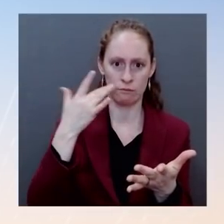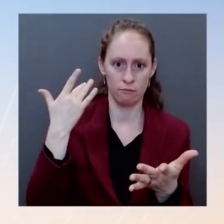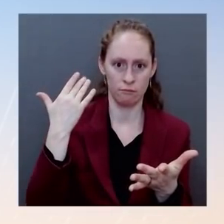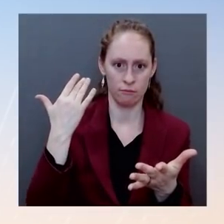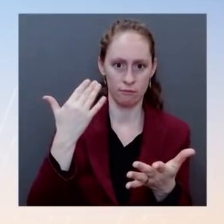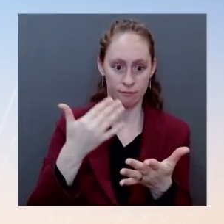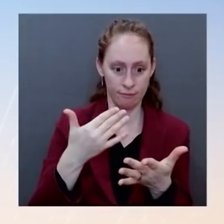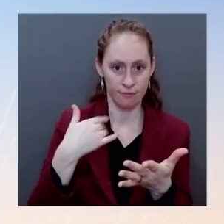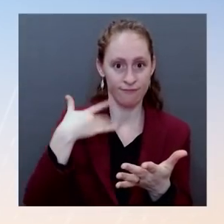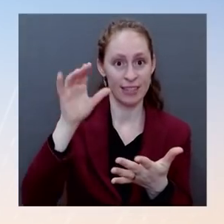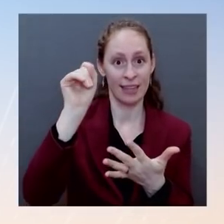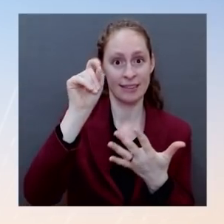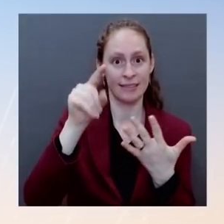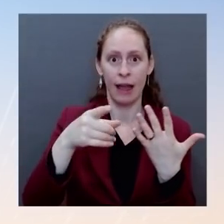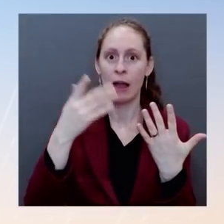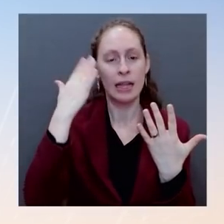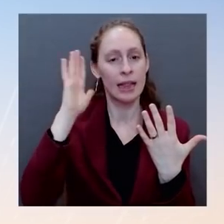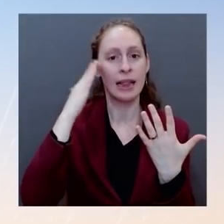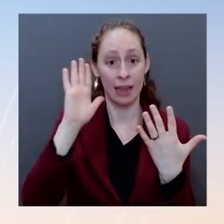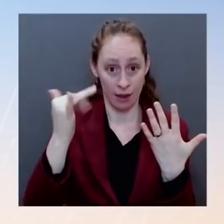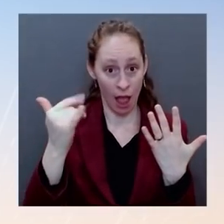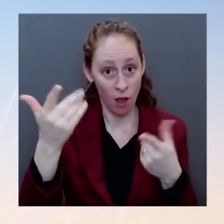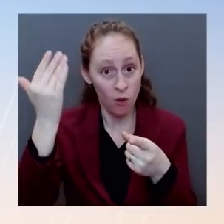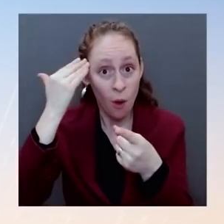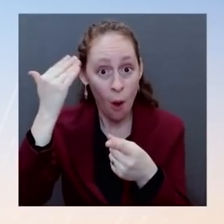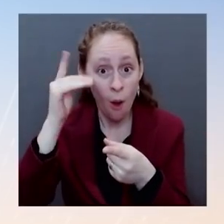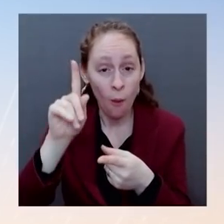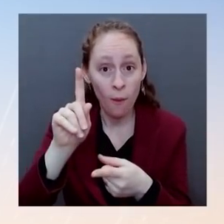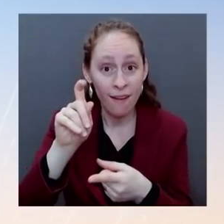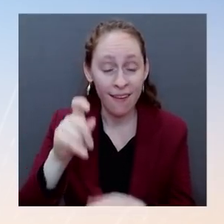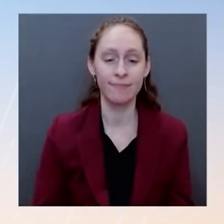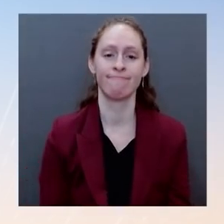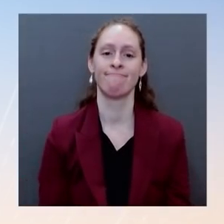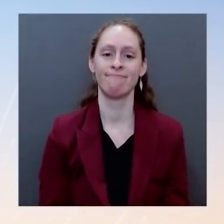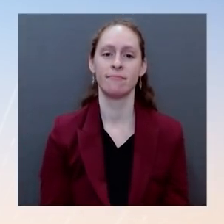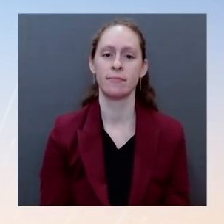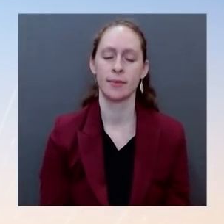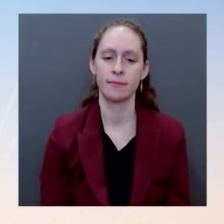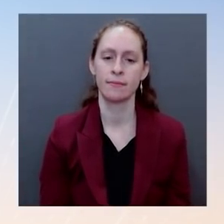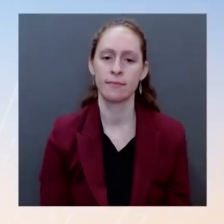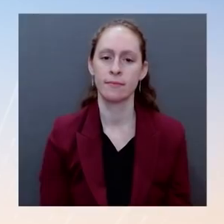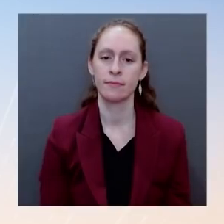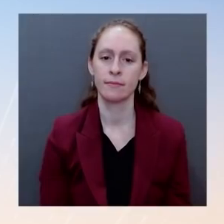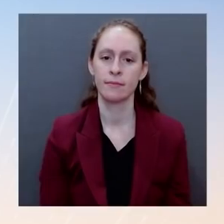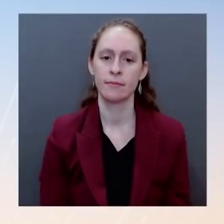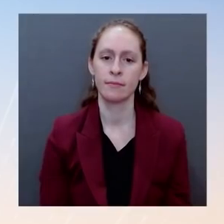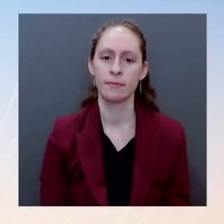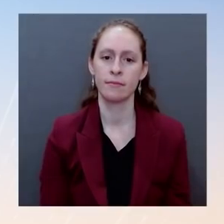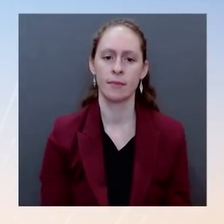that have been taken since that point in time -- the pleasant and democratic exchange we had in this briefing room a few weeks ago, Mike --